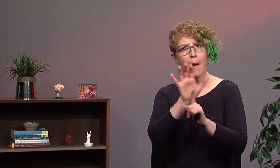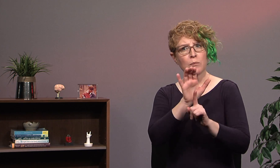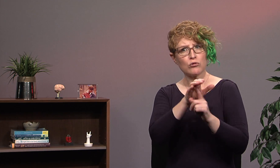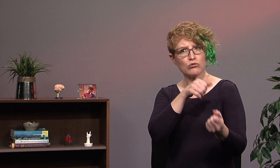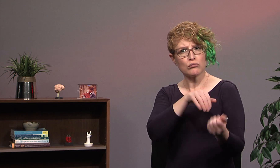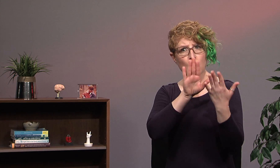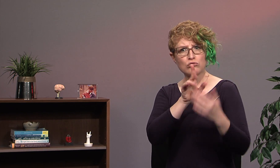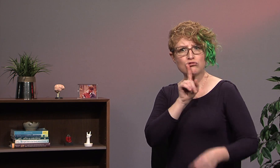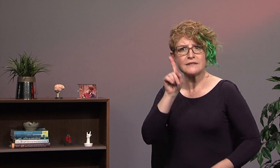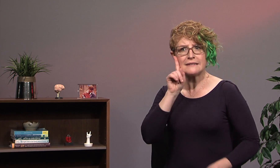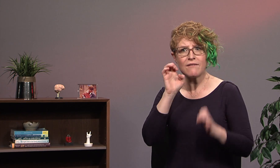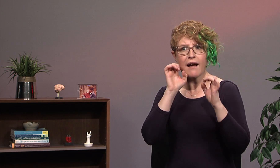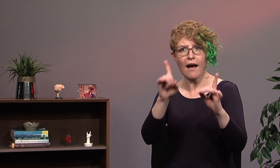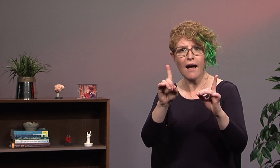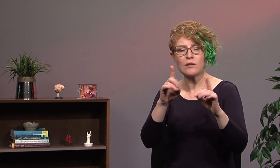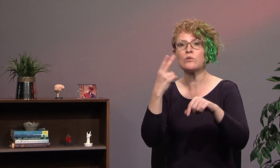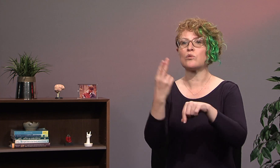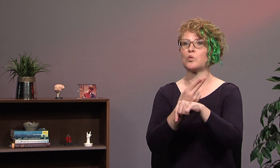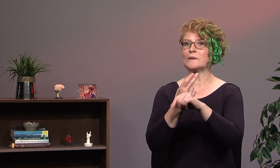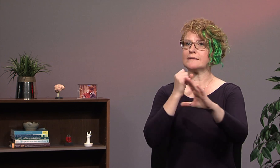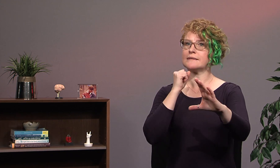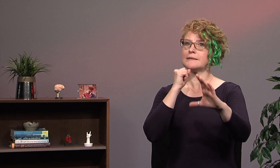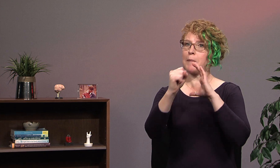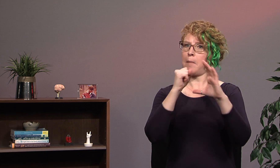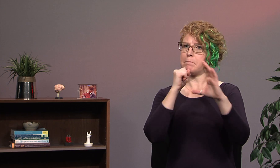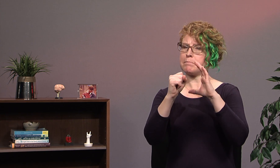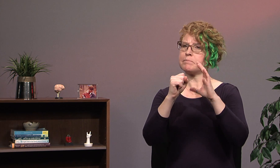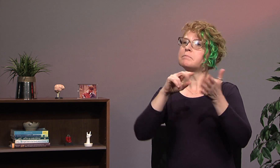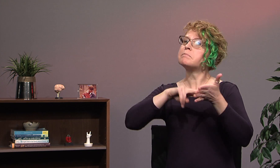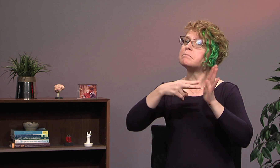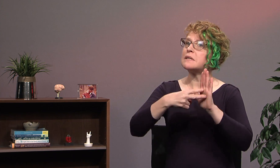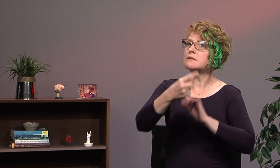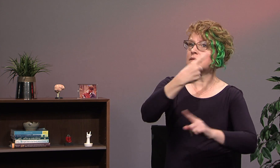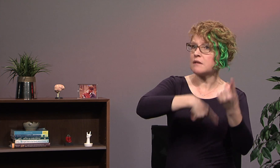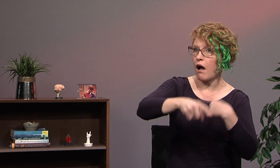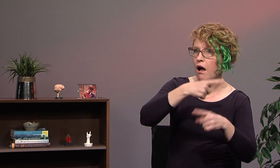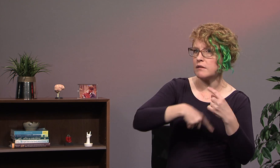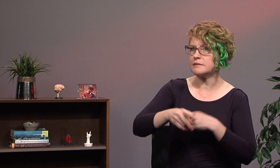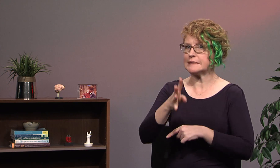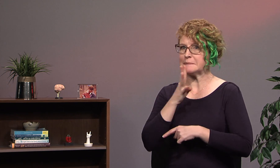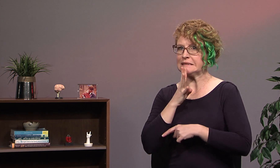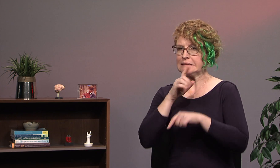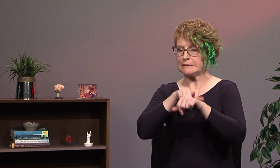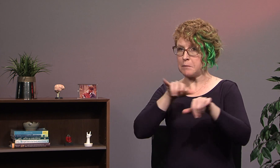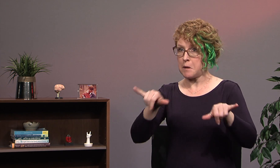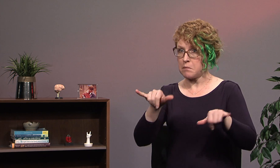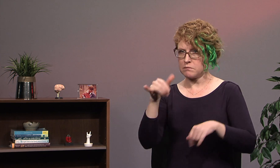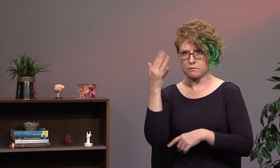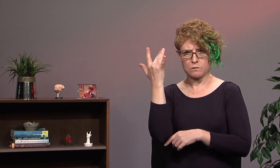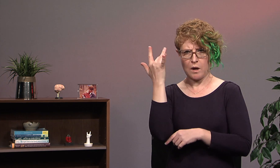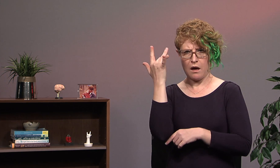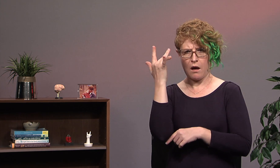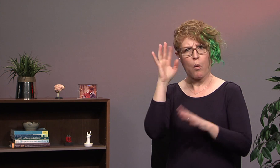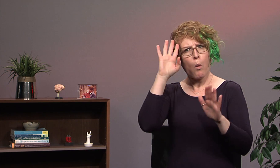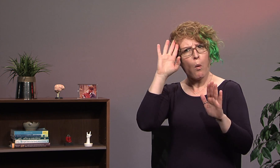Another commonly held misconception is that Simultaneous Communication, otherwise known as SimCom - or talking and signing at the same time -